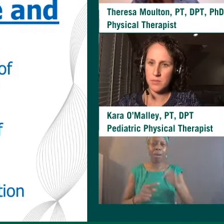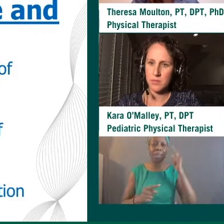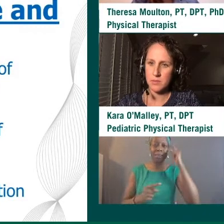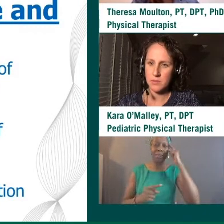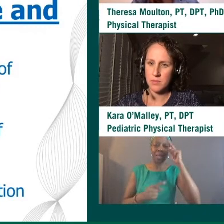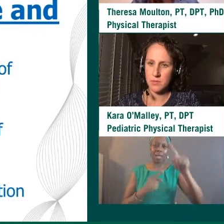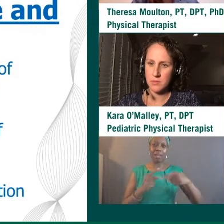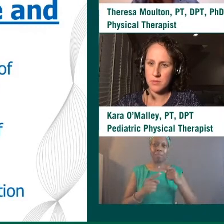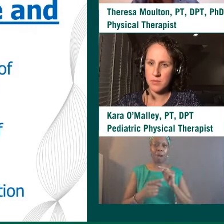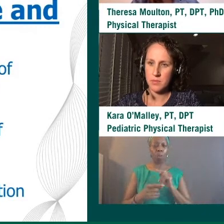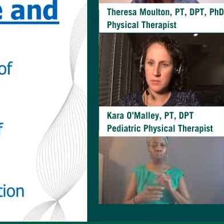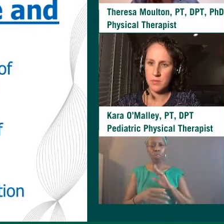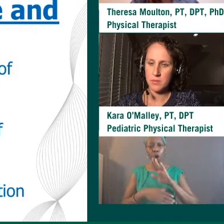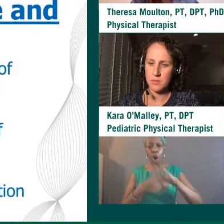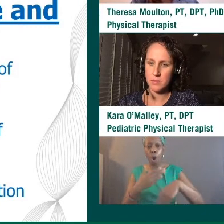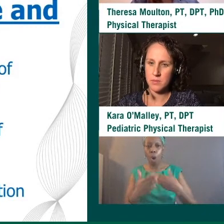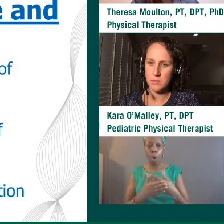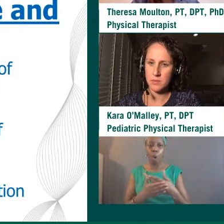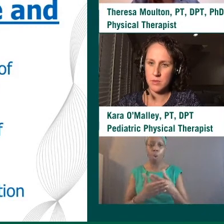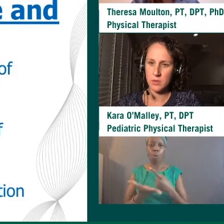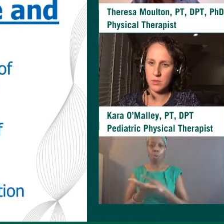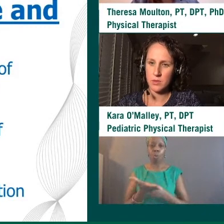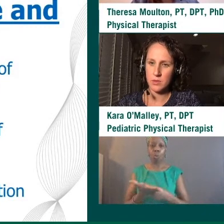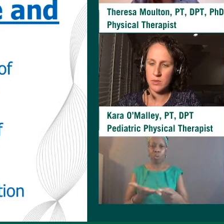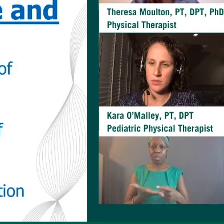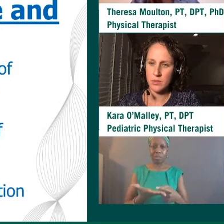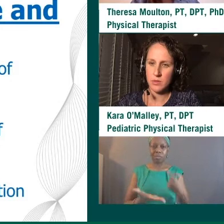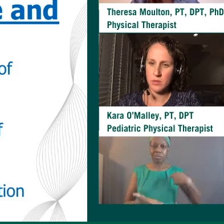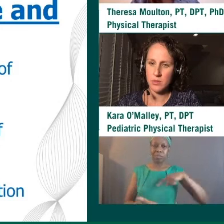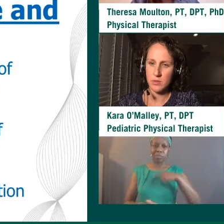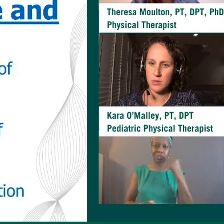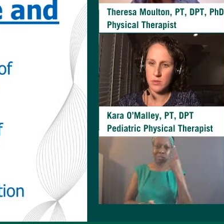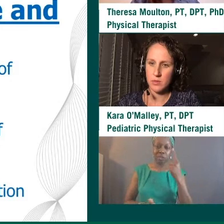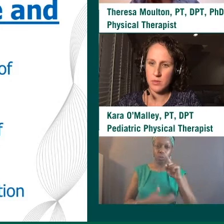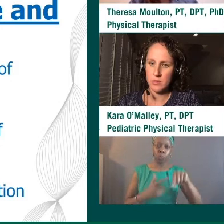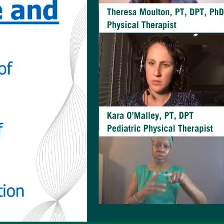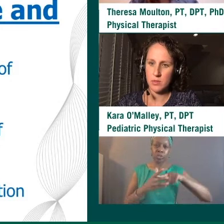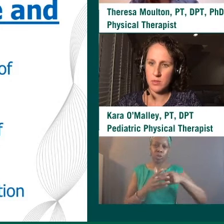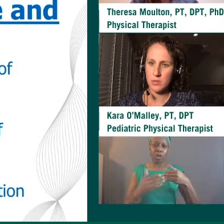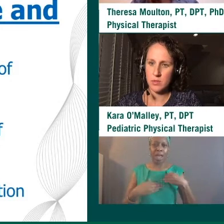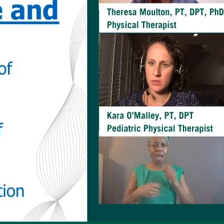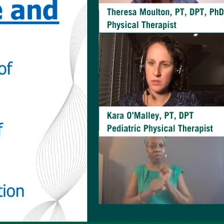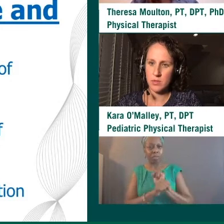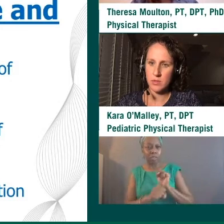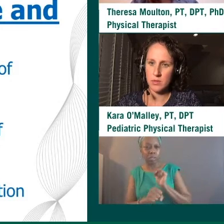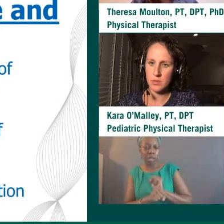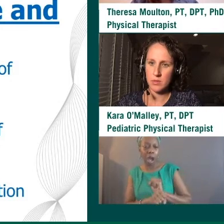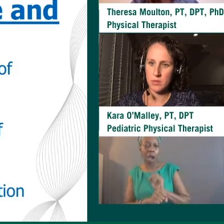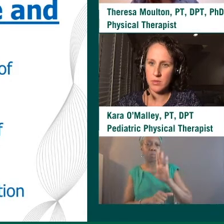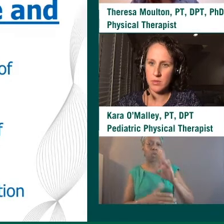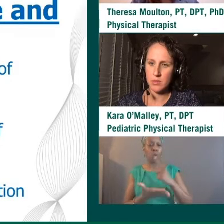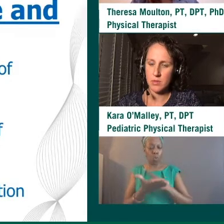Because we know as you start to have a job or do things your weekdays and weekends might look a little bit different